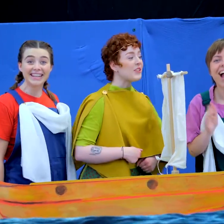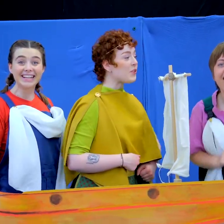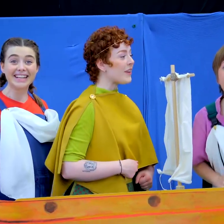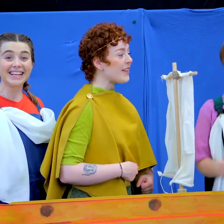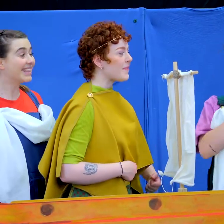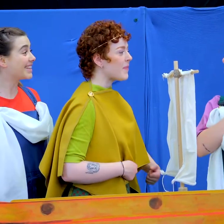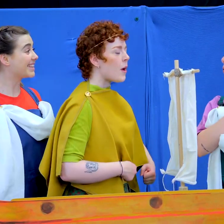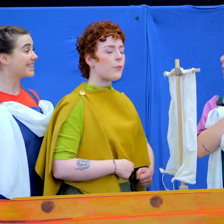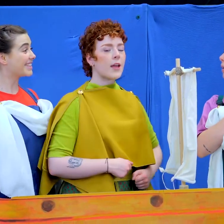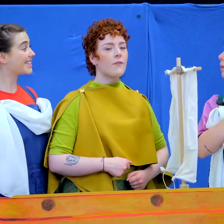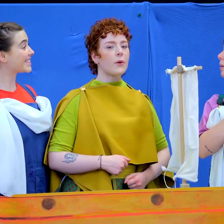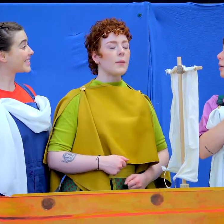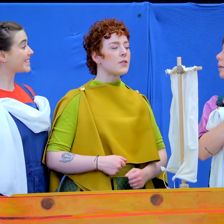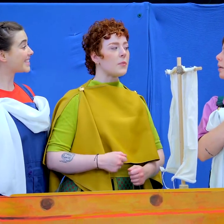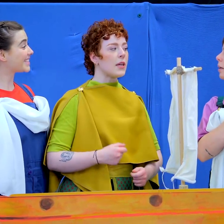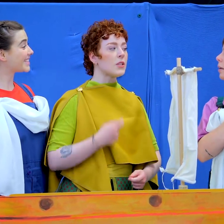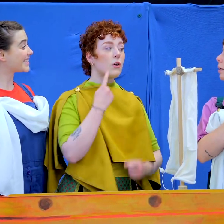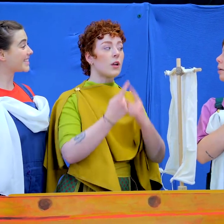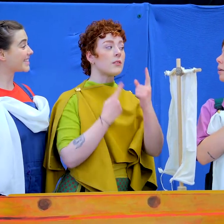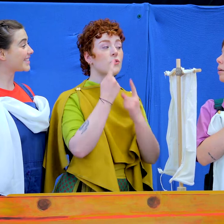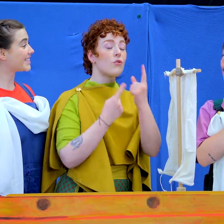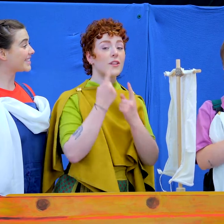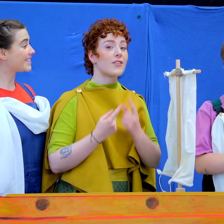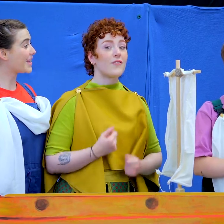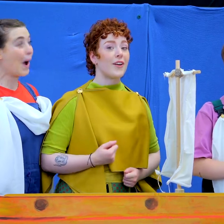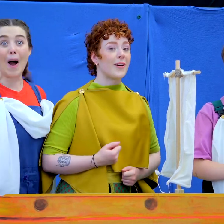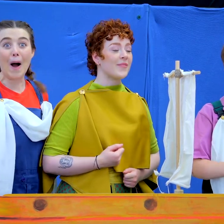Eury? EURY: Oh, yes Odie? Bring everyone up to speed on our story so far.